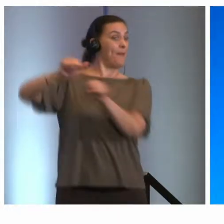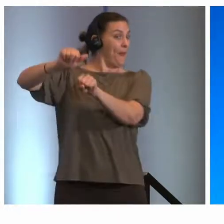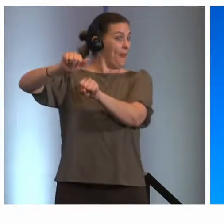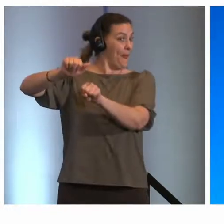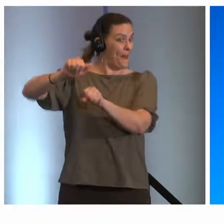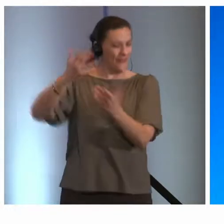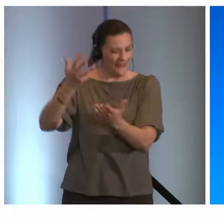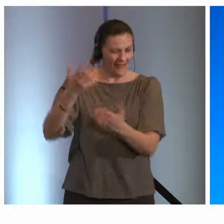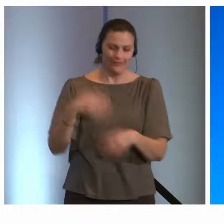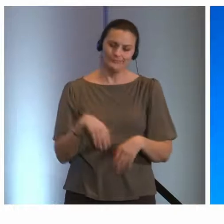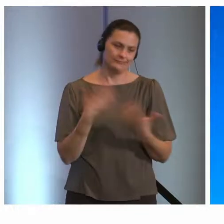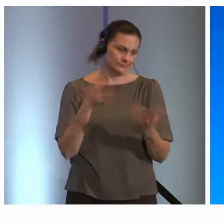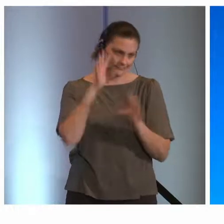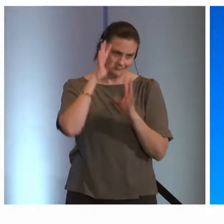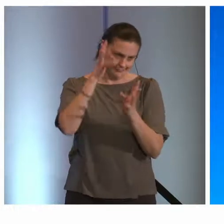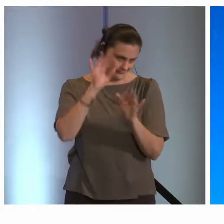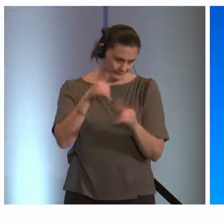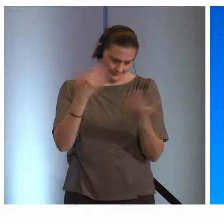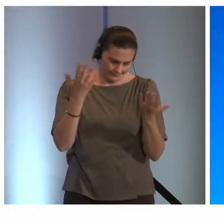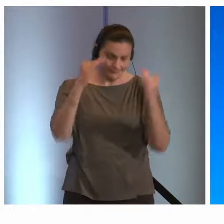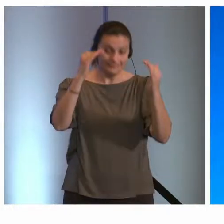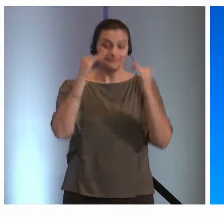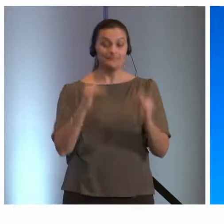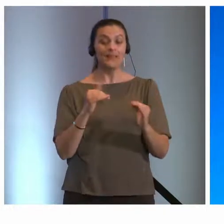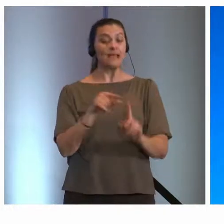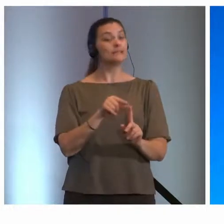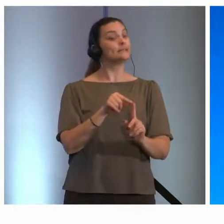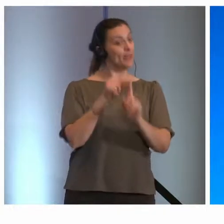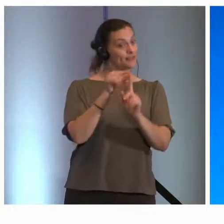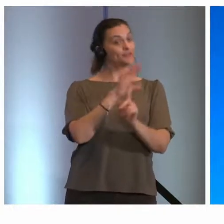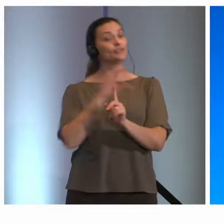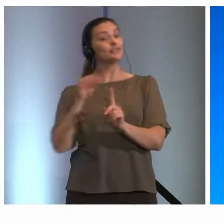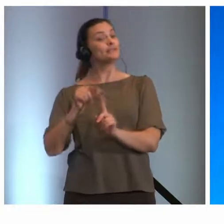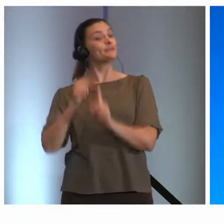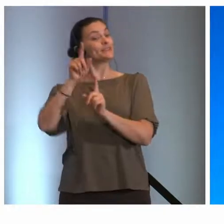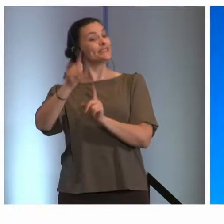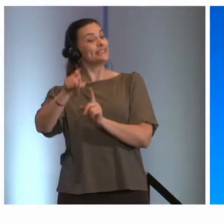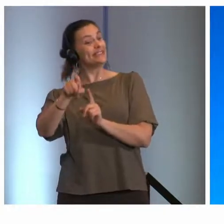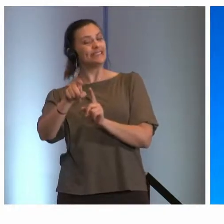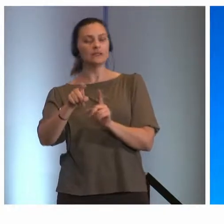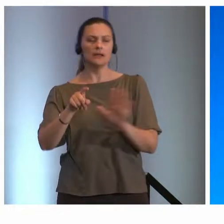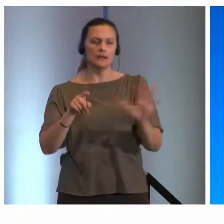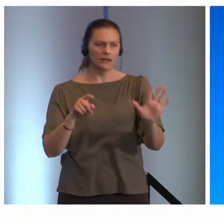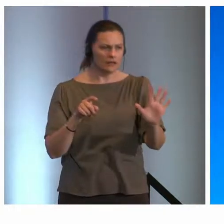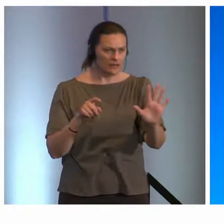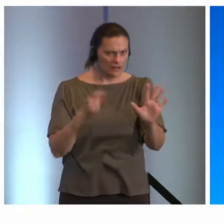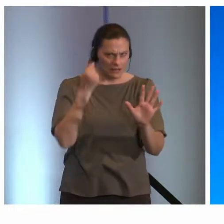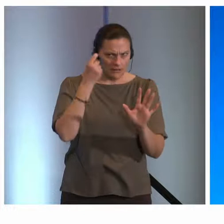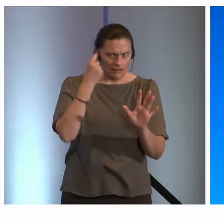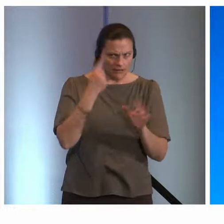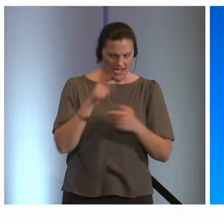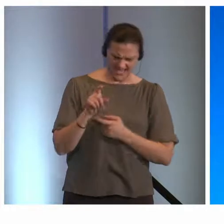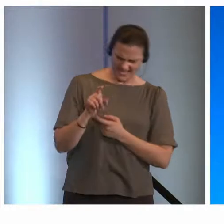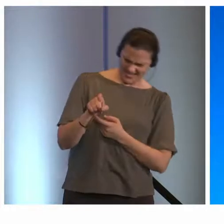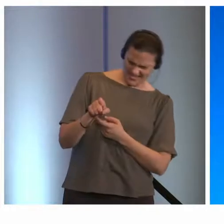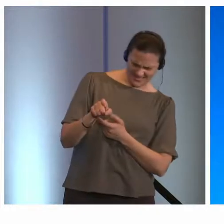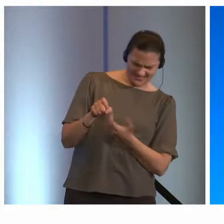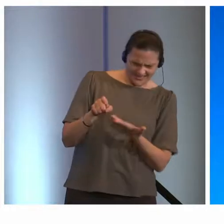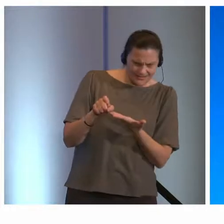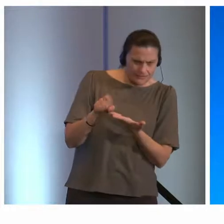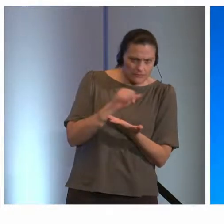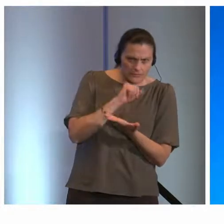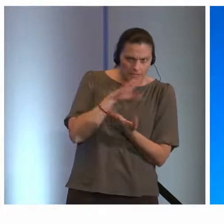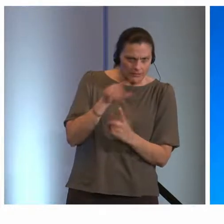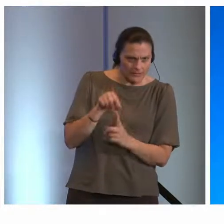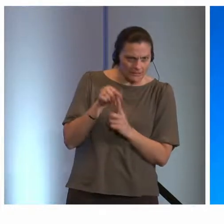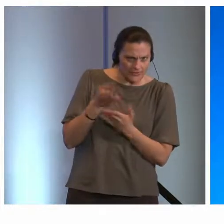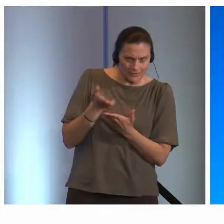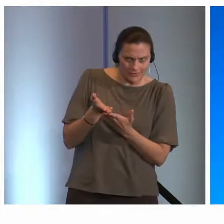Handicapped, or handi-capable. These are